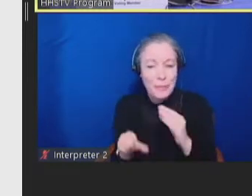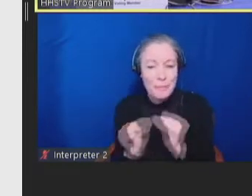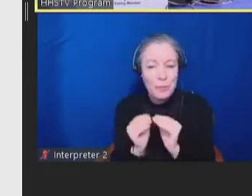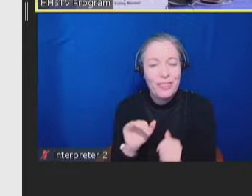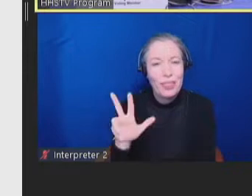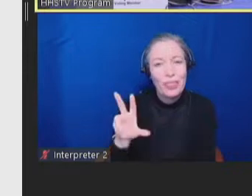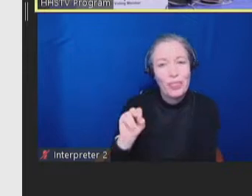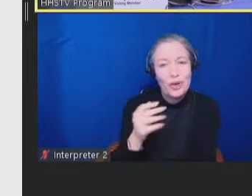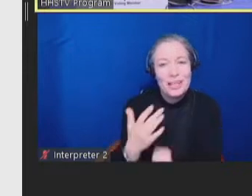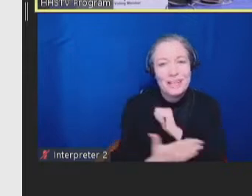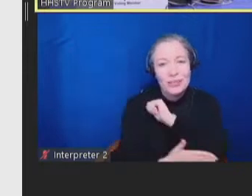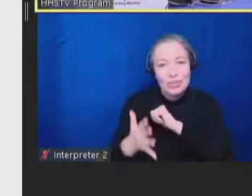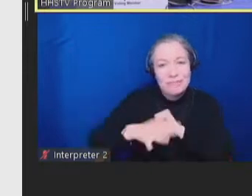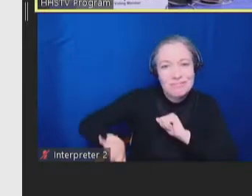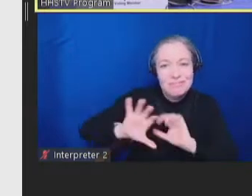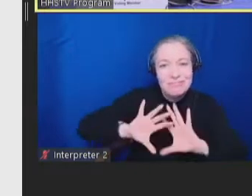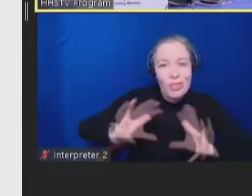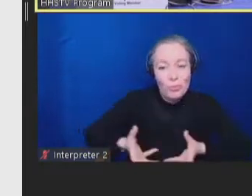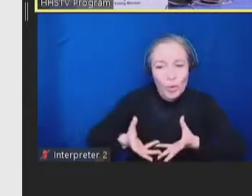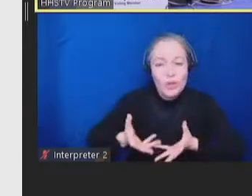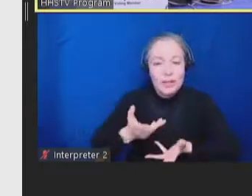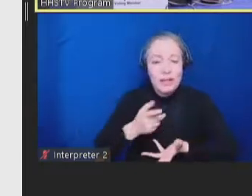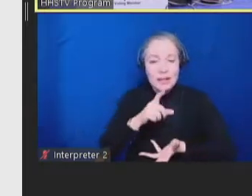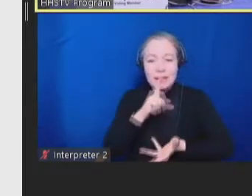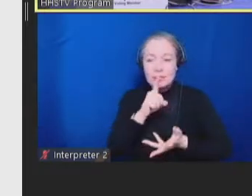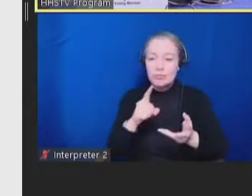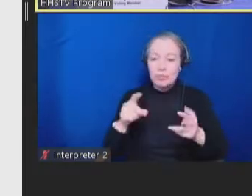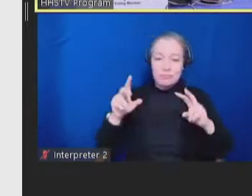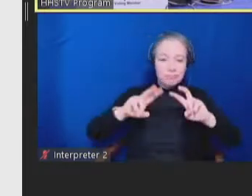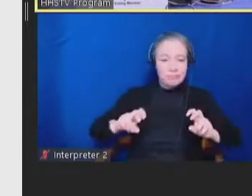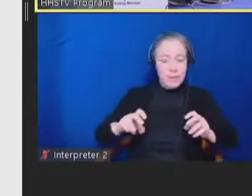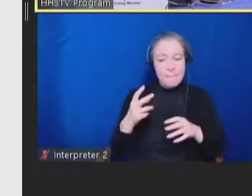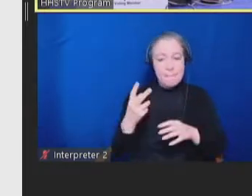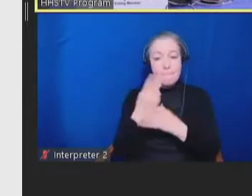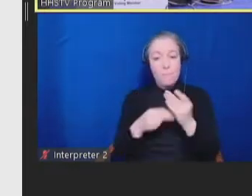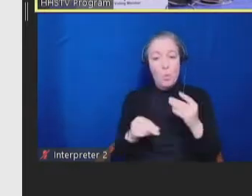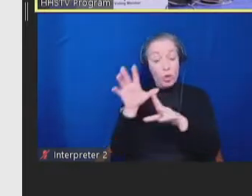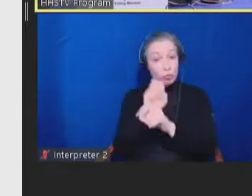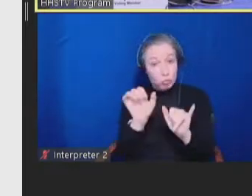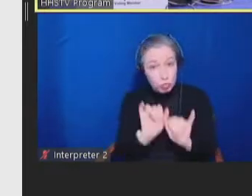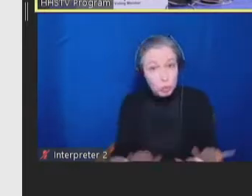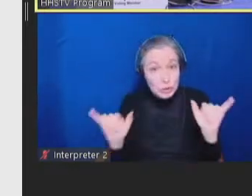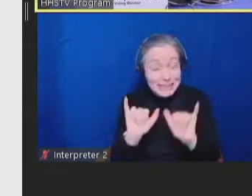routine and emergency vaccination programs. In this session, we'll hear about the Immunisation